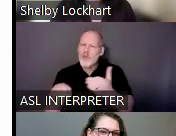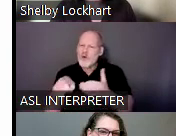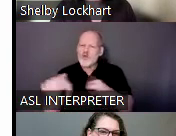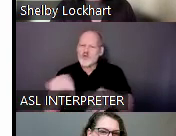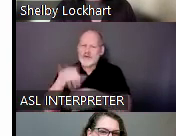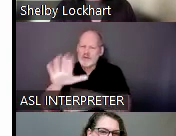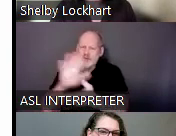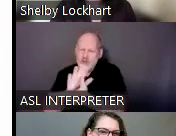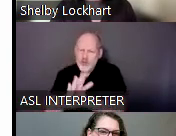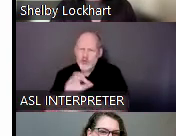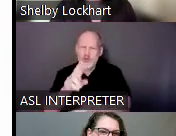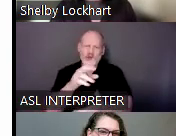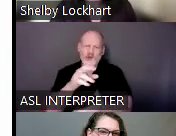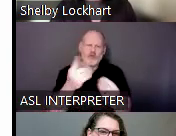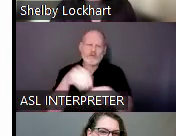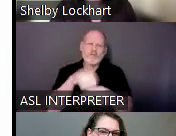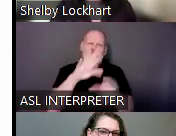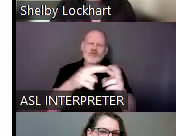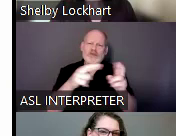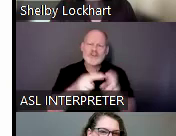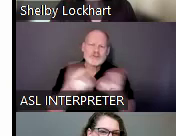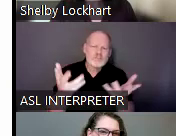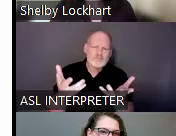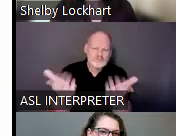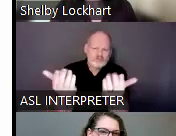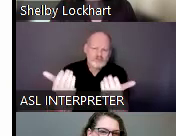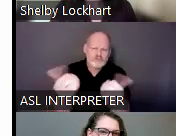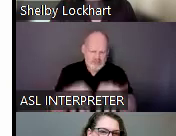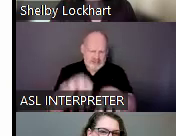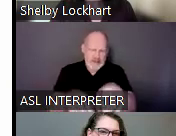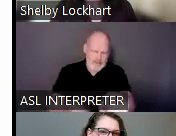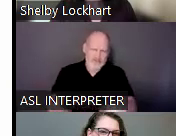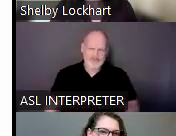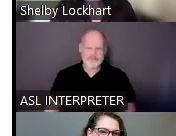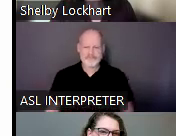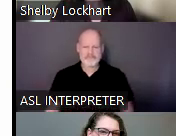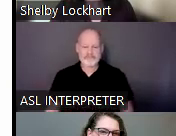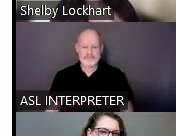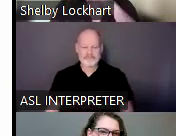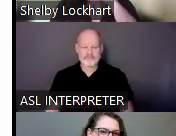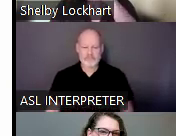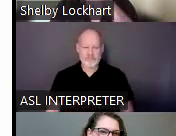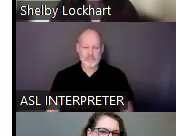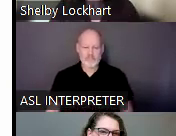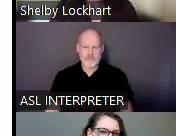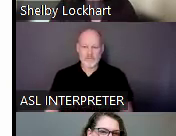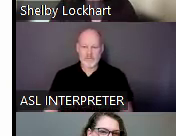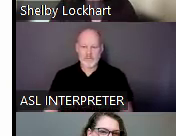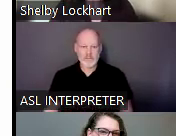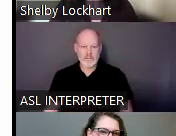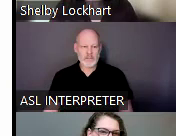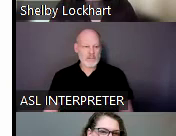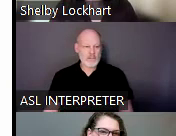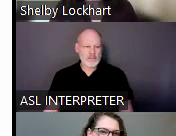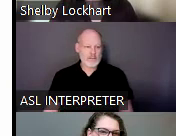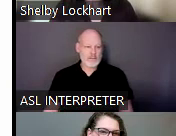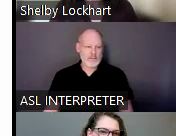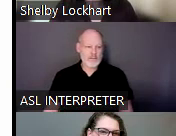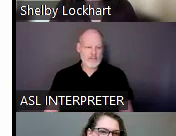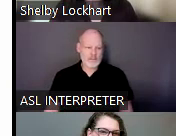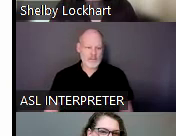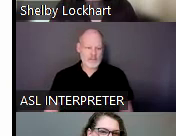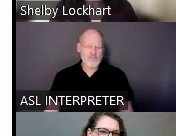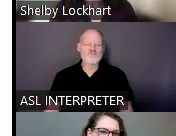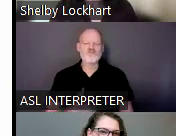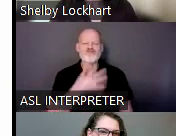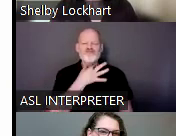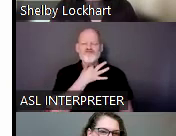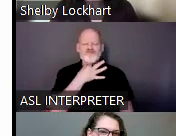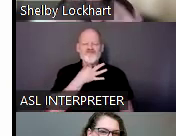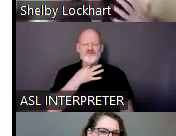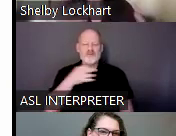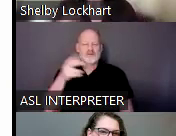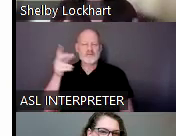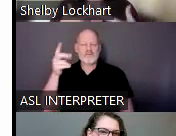minute; we just want to hear what attendance system supports, practices,